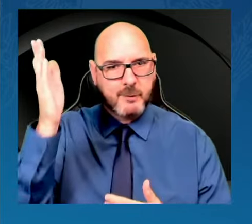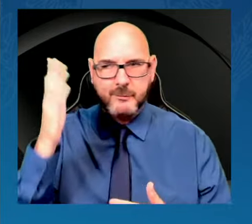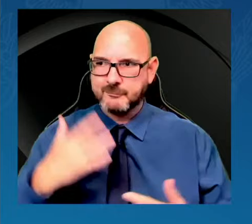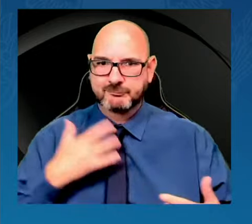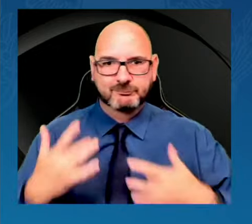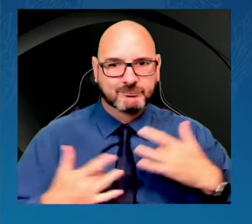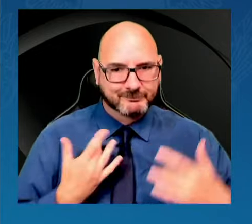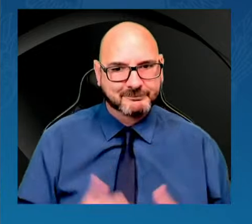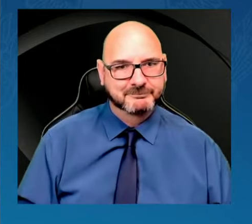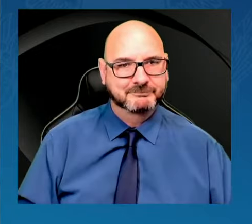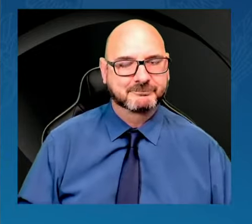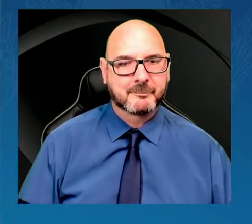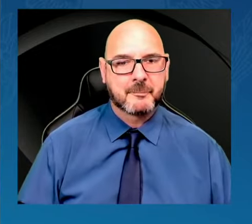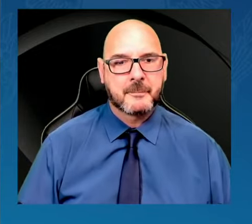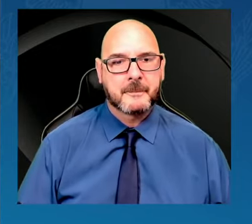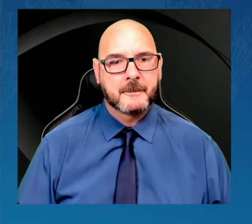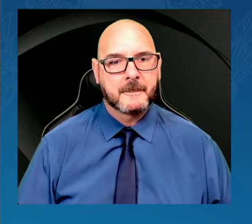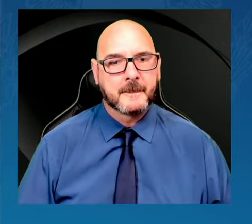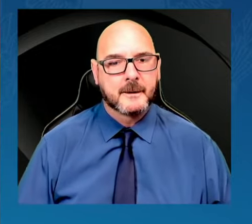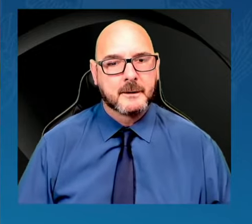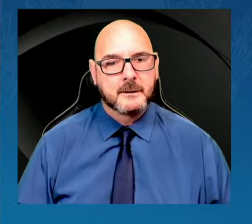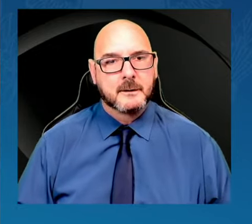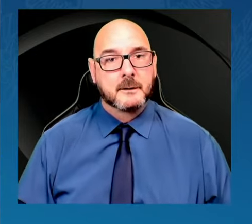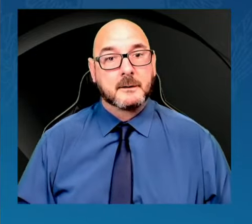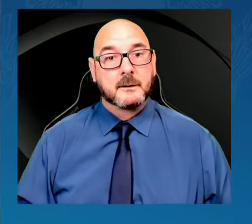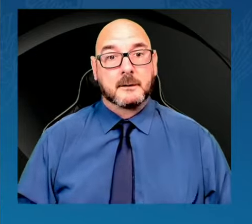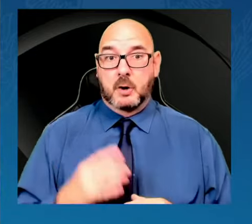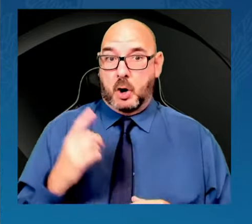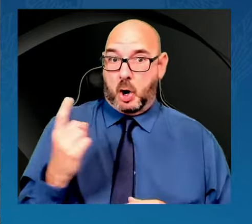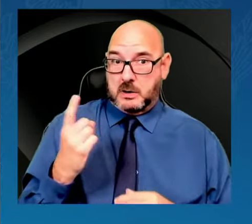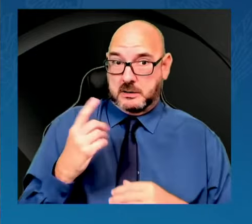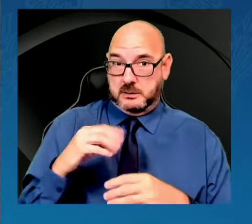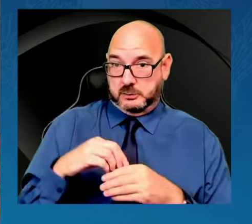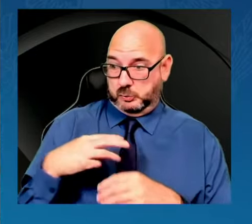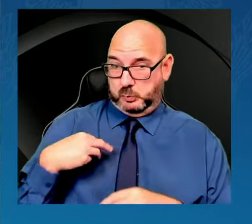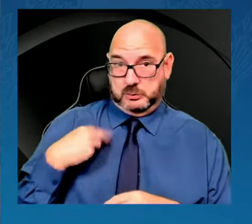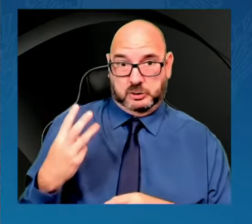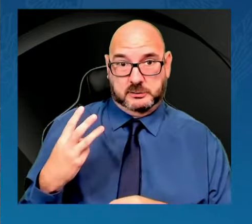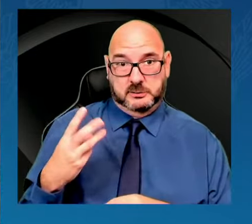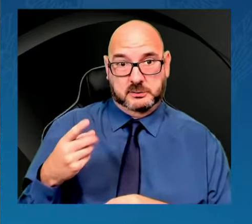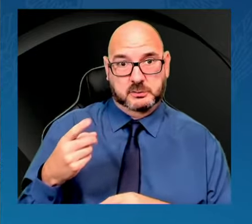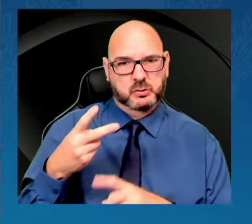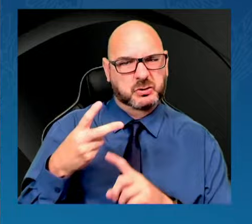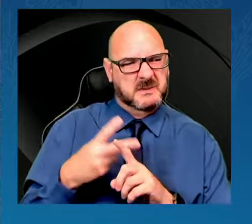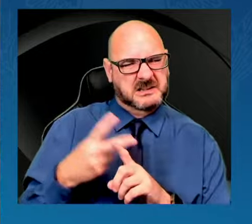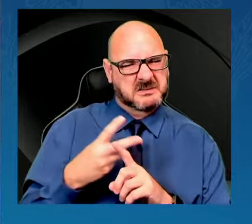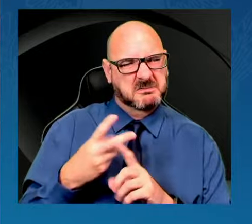Now, I've only been in Washington for a couple of months, but I've spent 15 years working alongside so many --